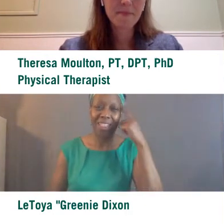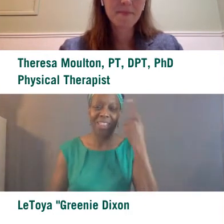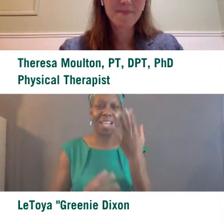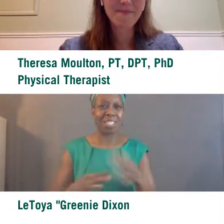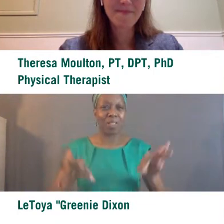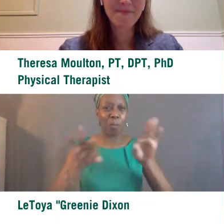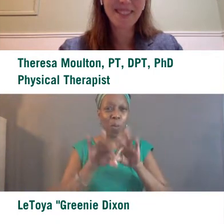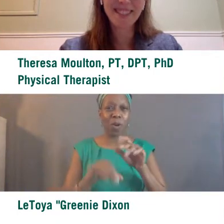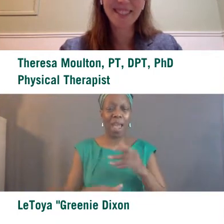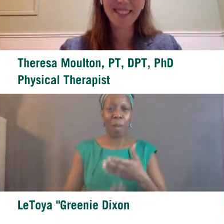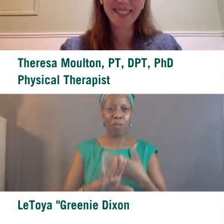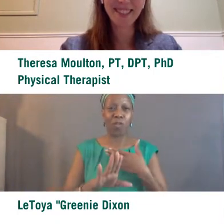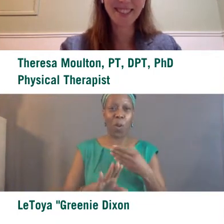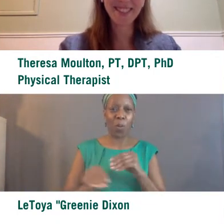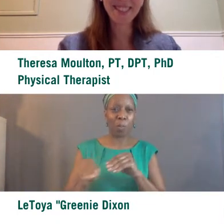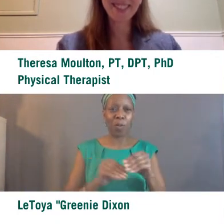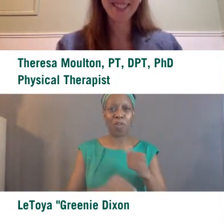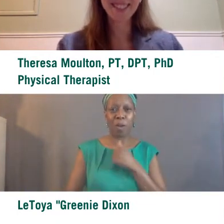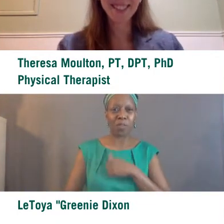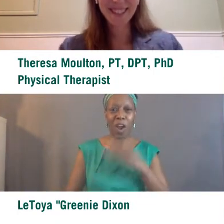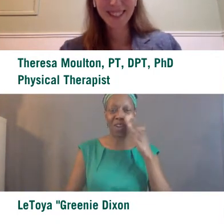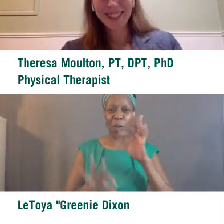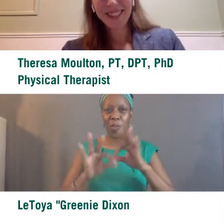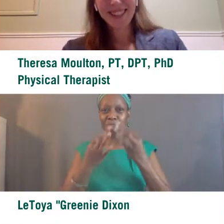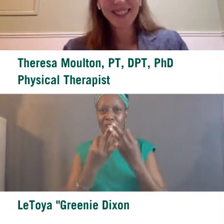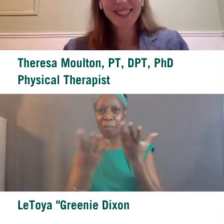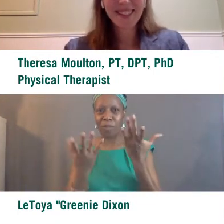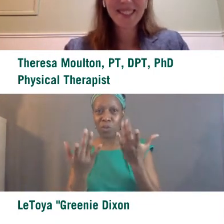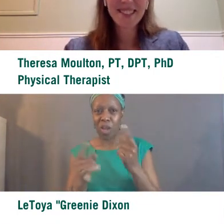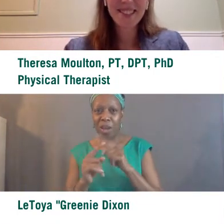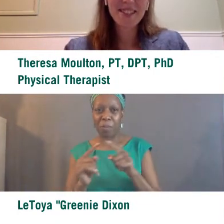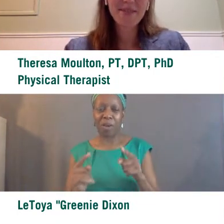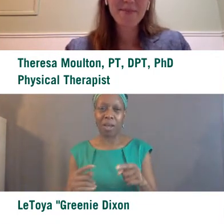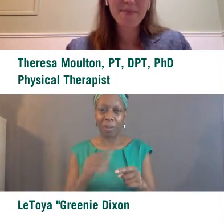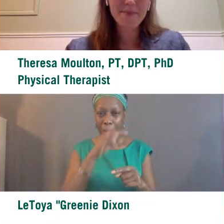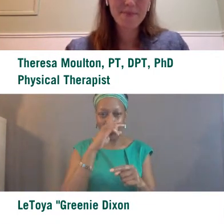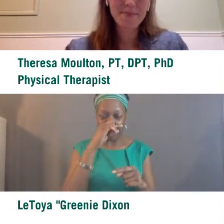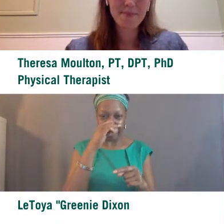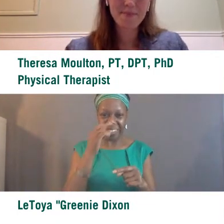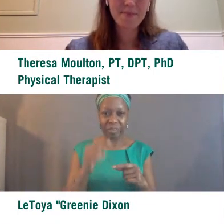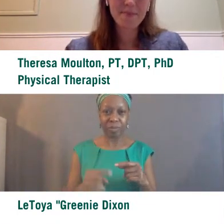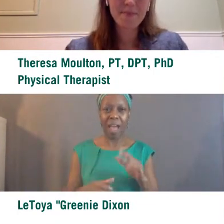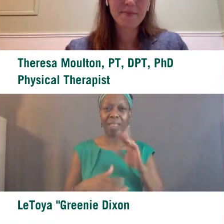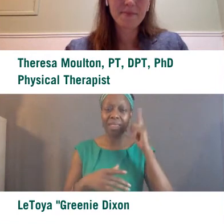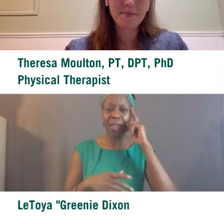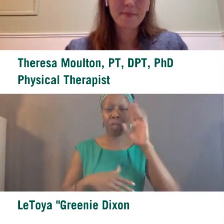the Johnson family is waiting, and I really do want to get to them. But the whole concept of this level of evidence.